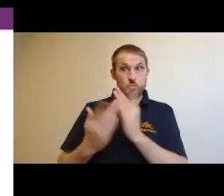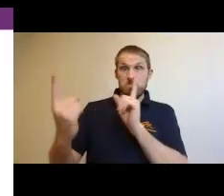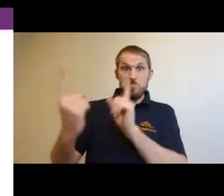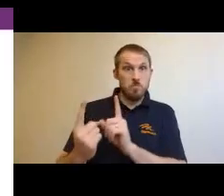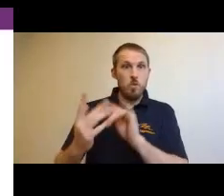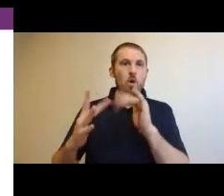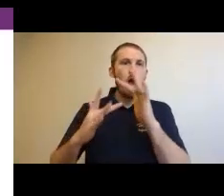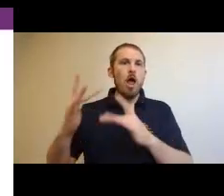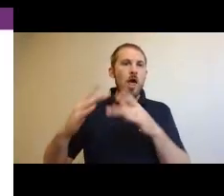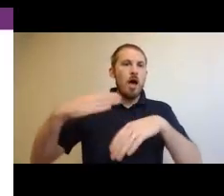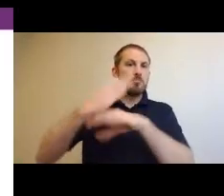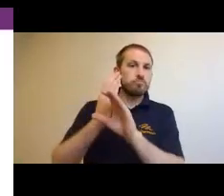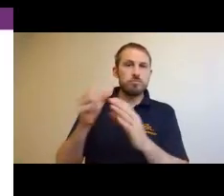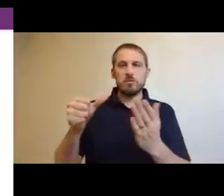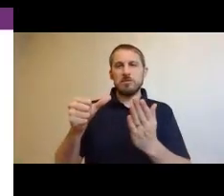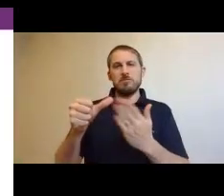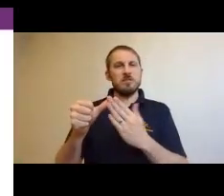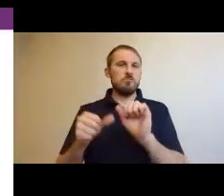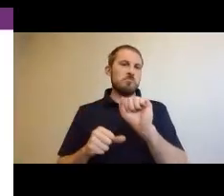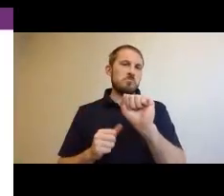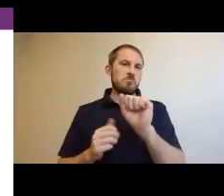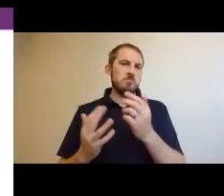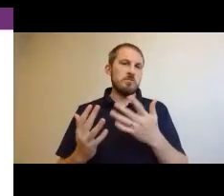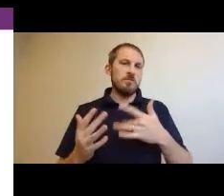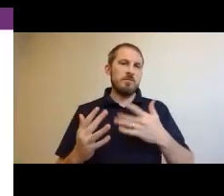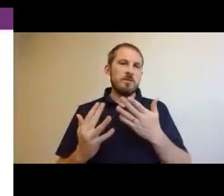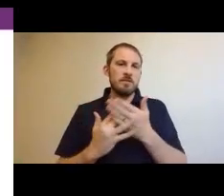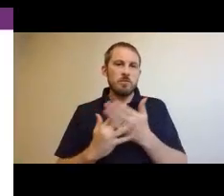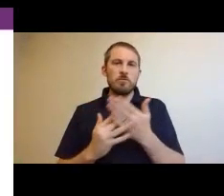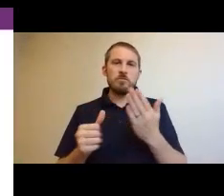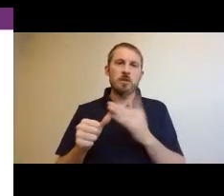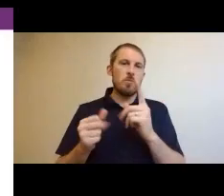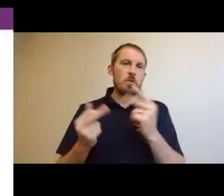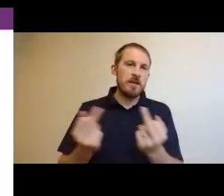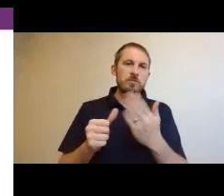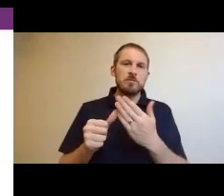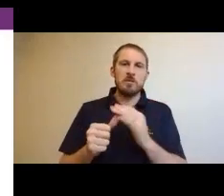depending on what's accessible, available, and what the person is comfortable with.